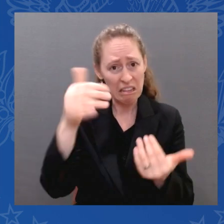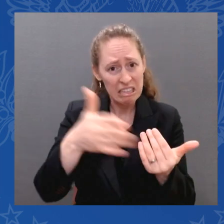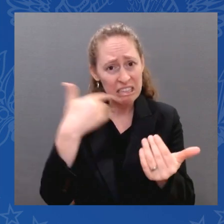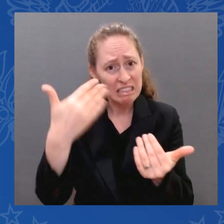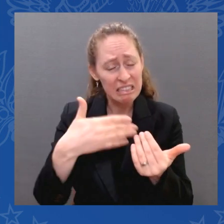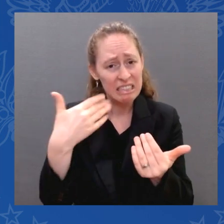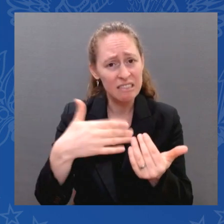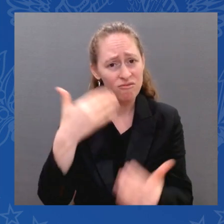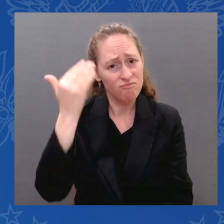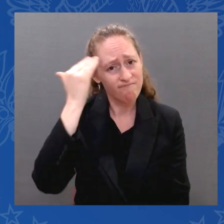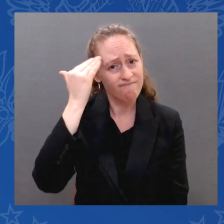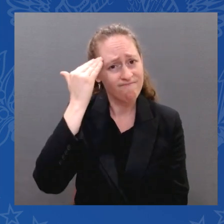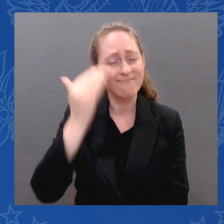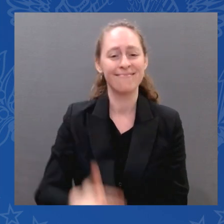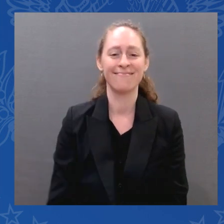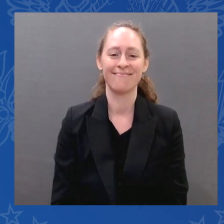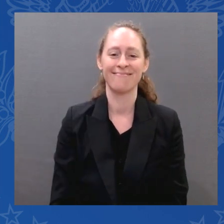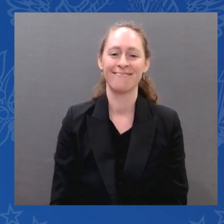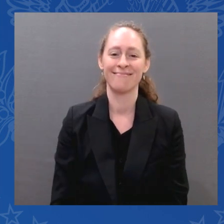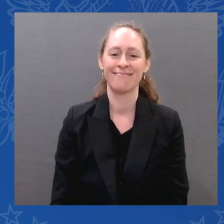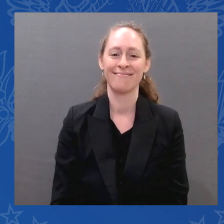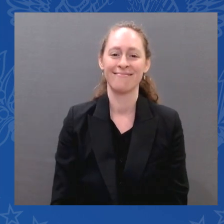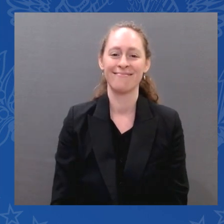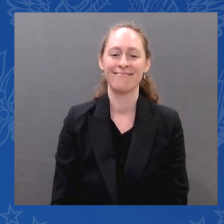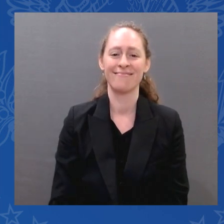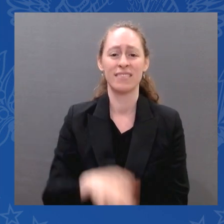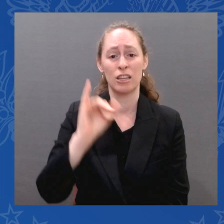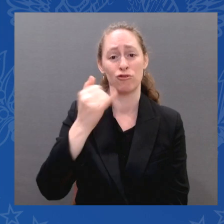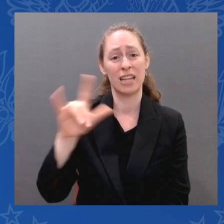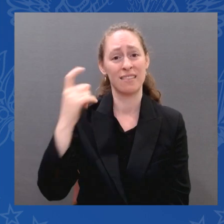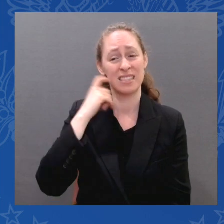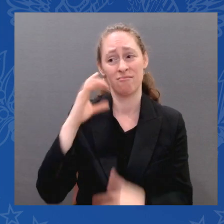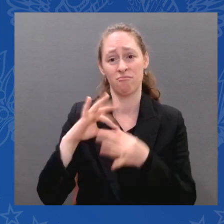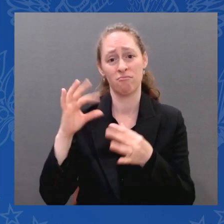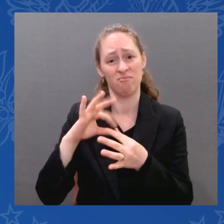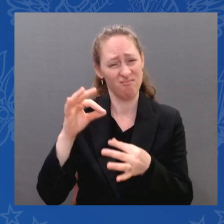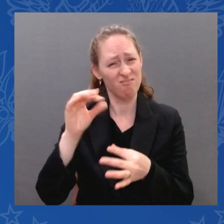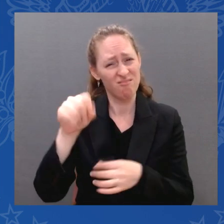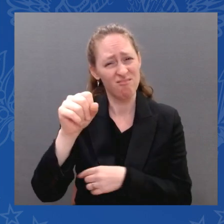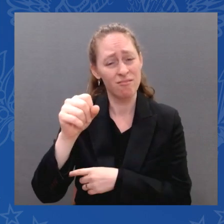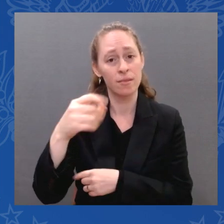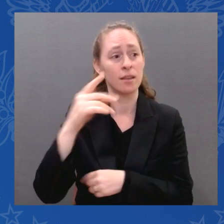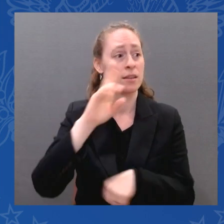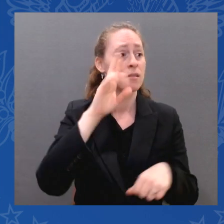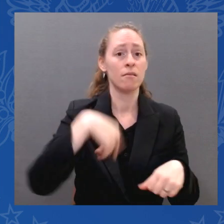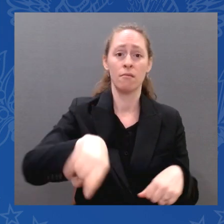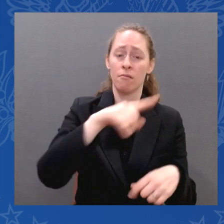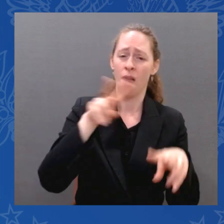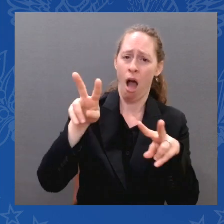you're a little inspiration to the nation. I hope you don't forget that. And you're joined by --